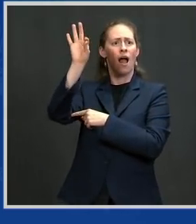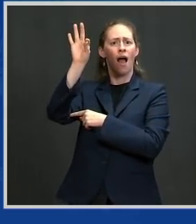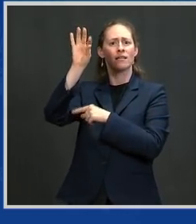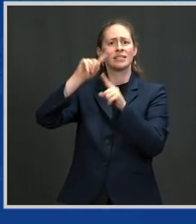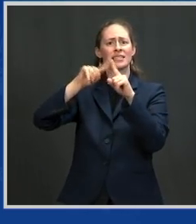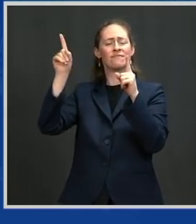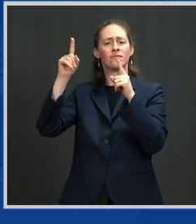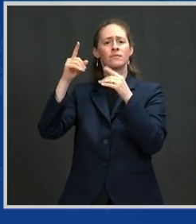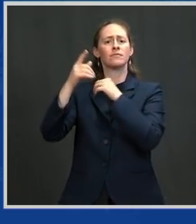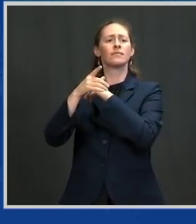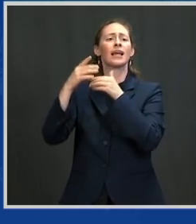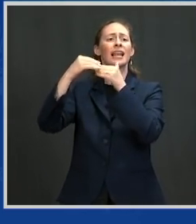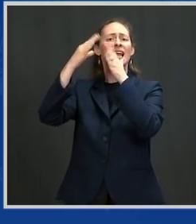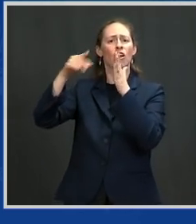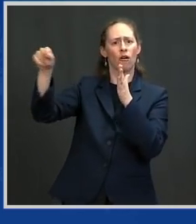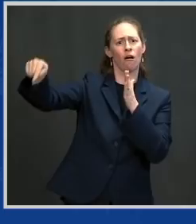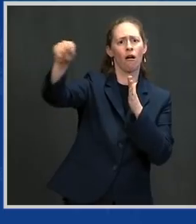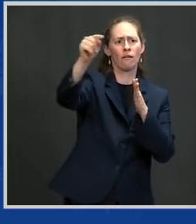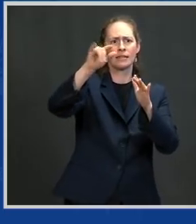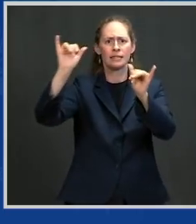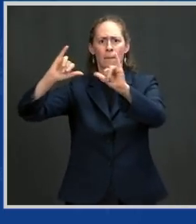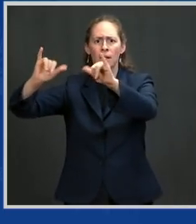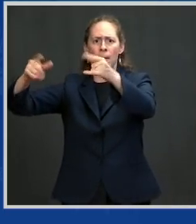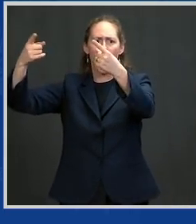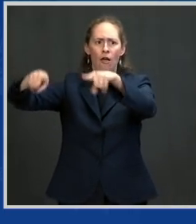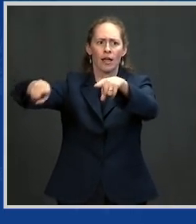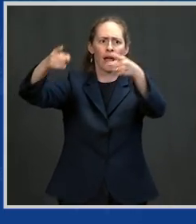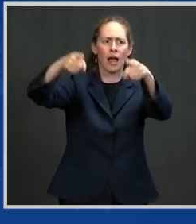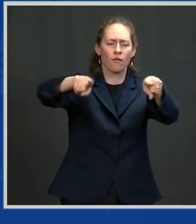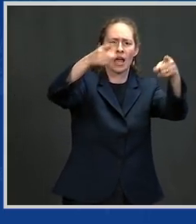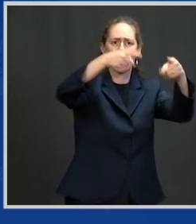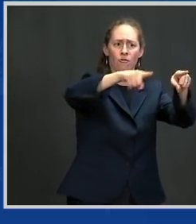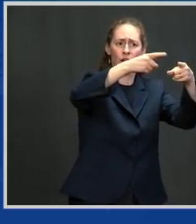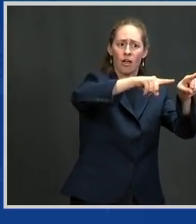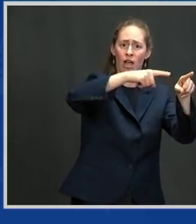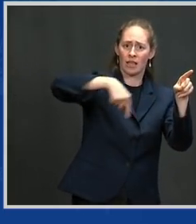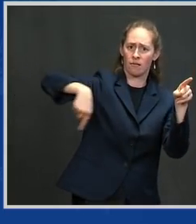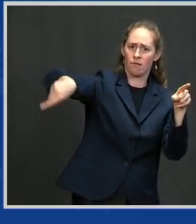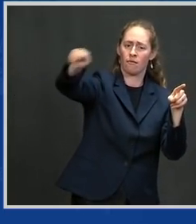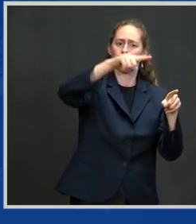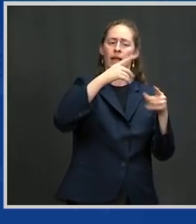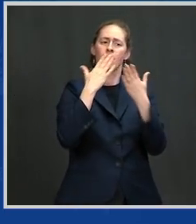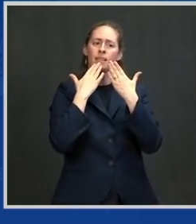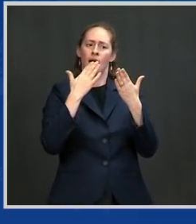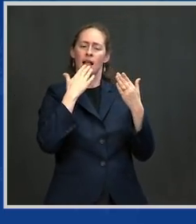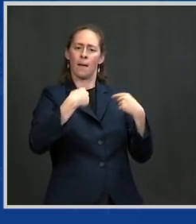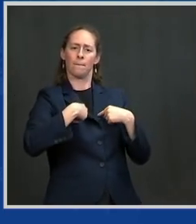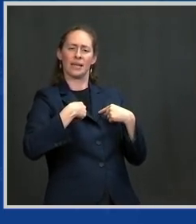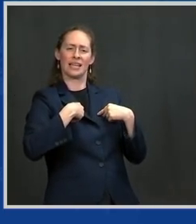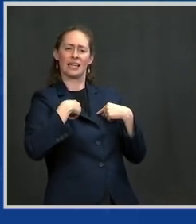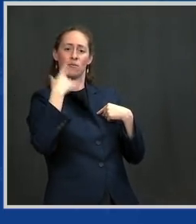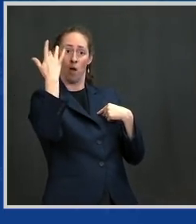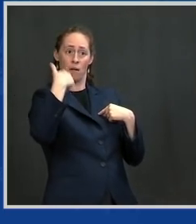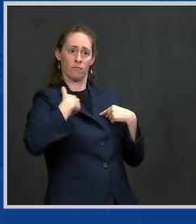And they thanked me for being willing to talk with them about the meeting and what I was --